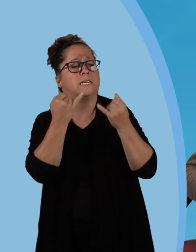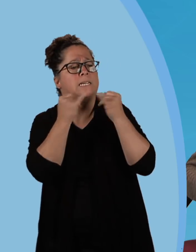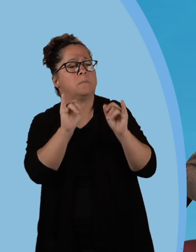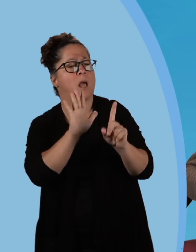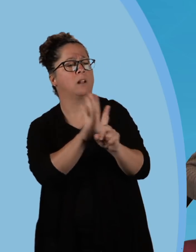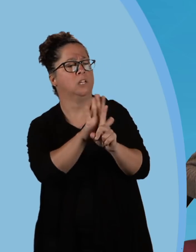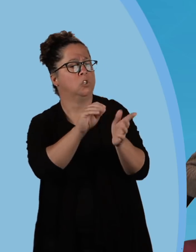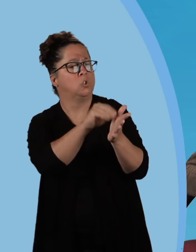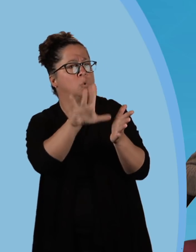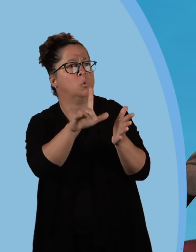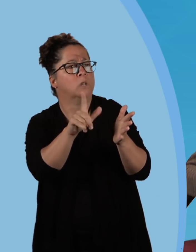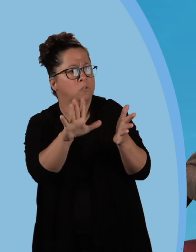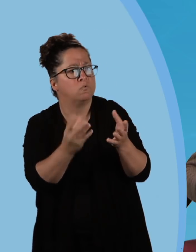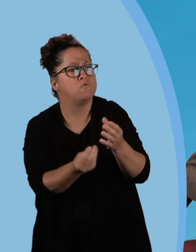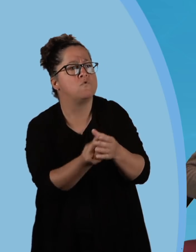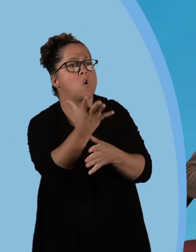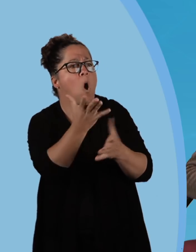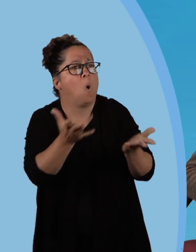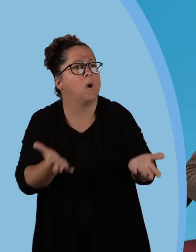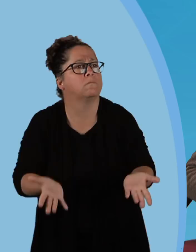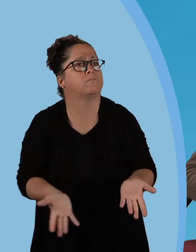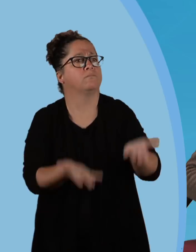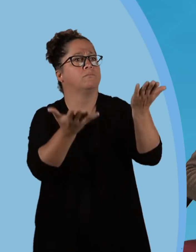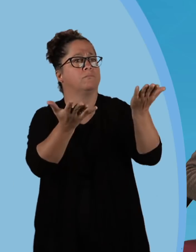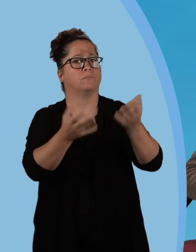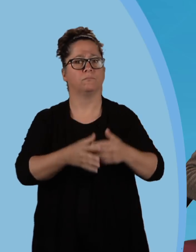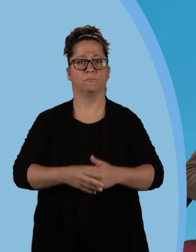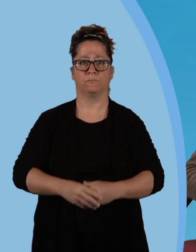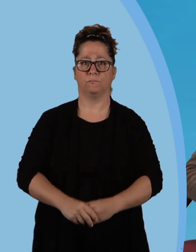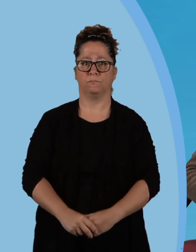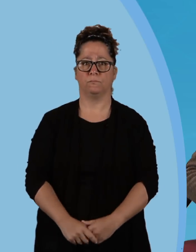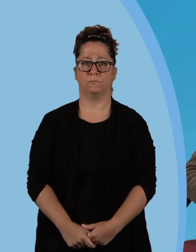and how they may be able to foster more independence in students.